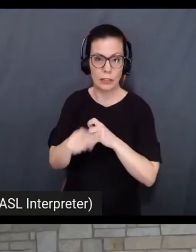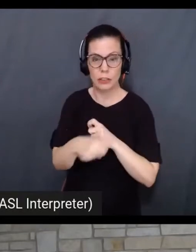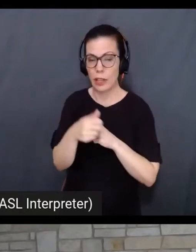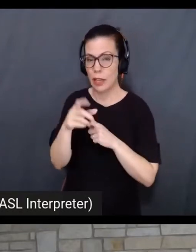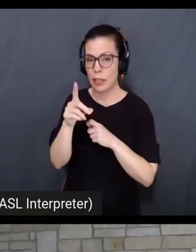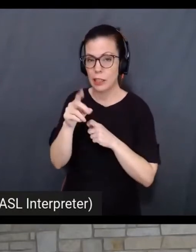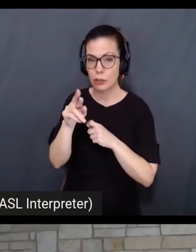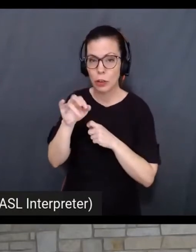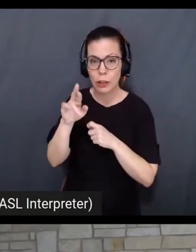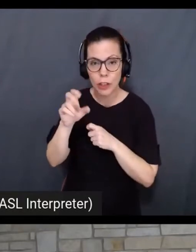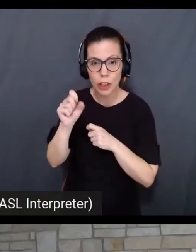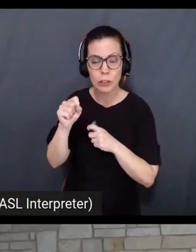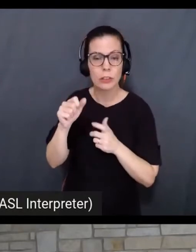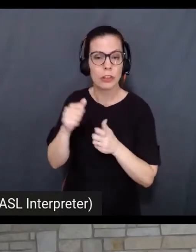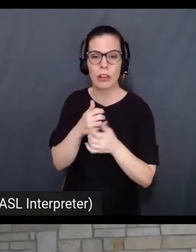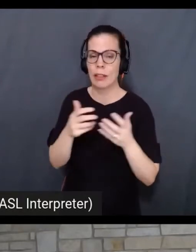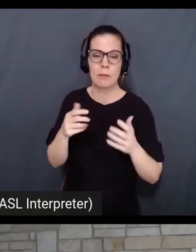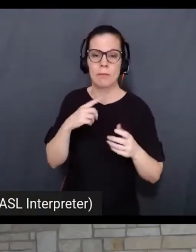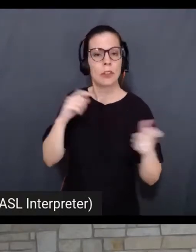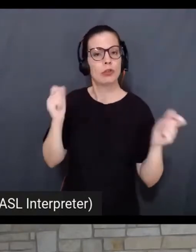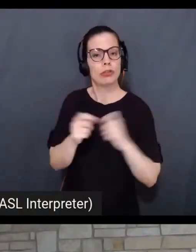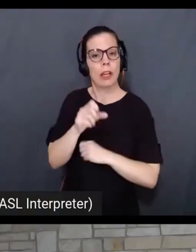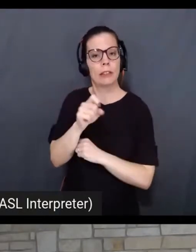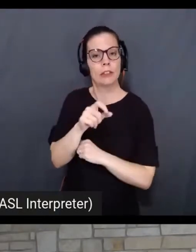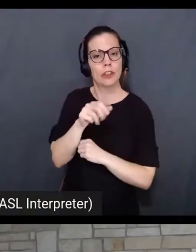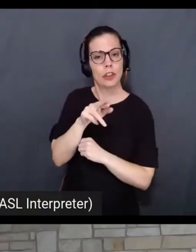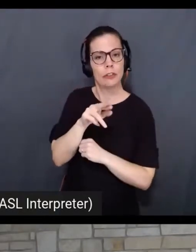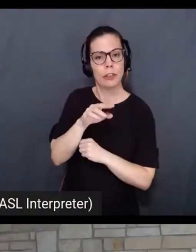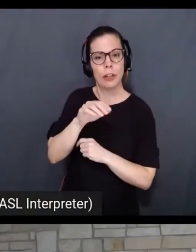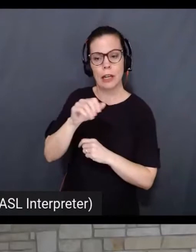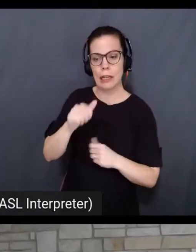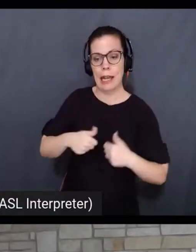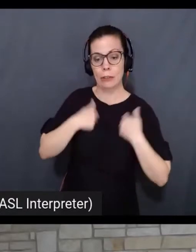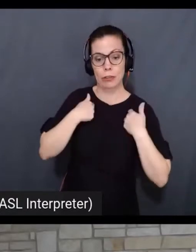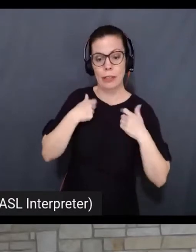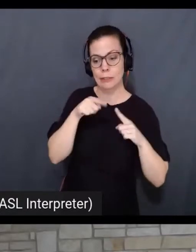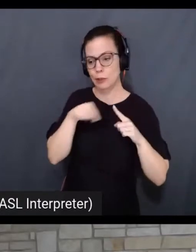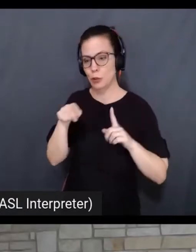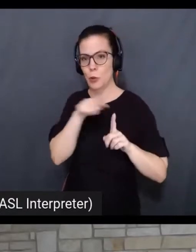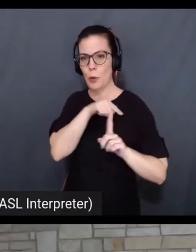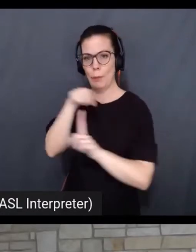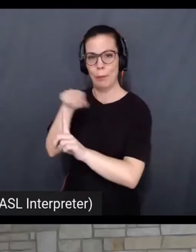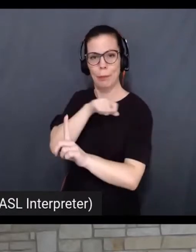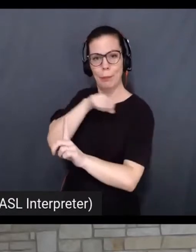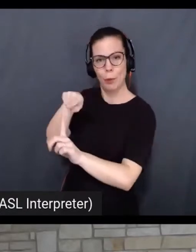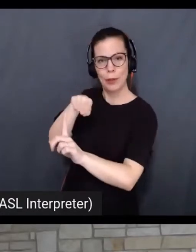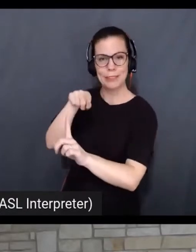It just changes the server address to point to Babelfish and you're good to go, then on top of that, you didn't really wanna add